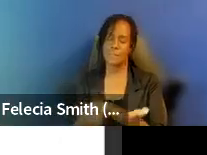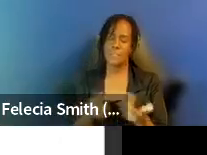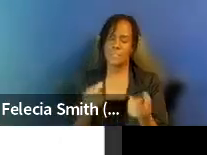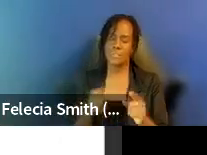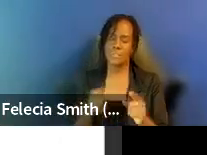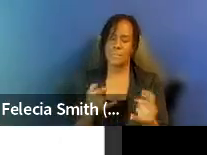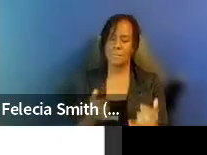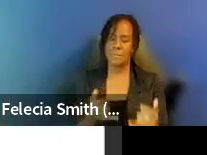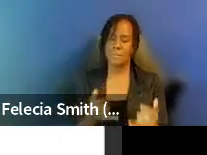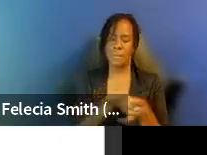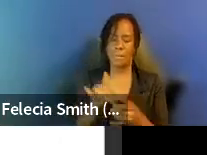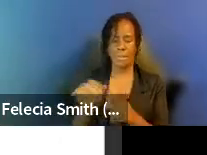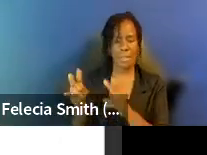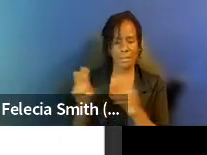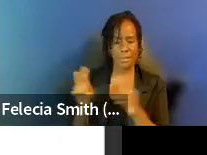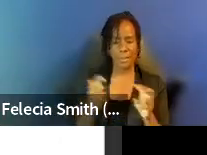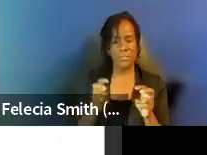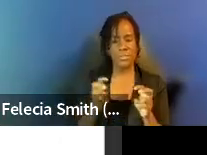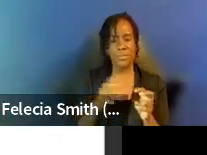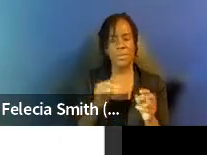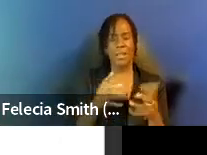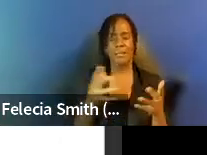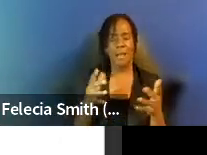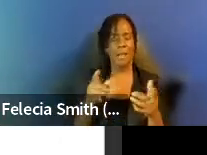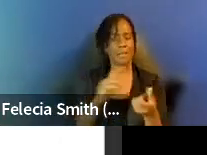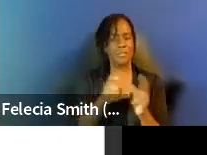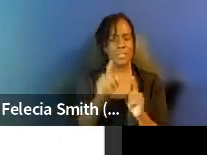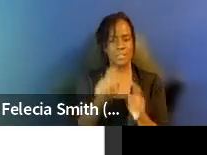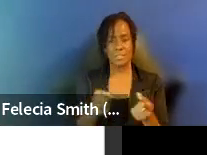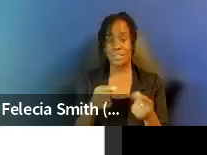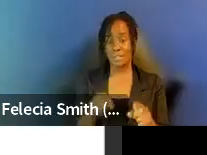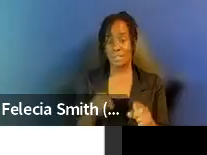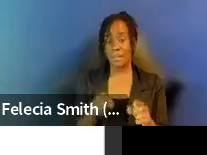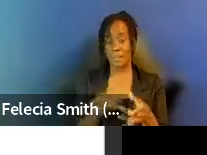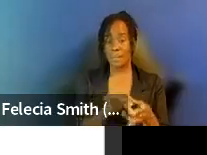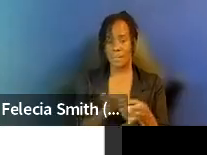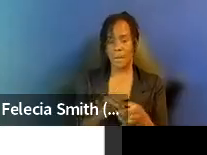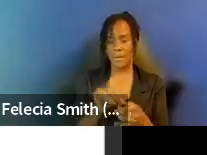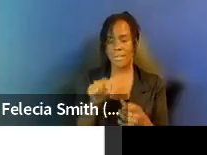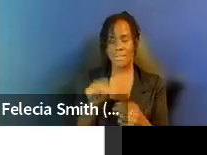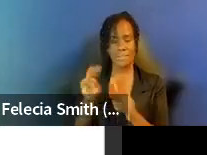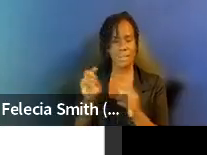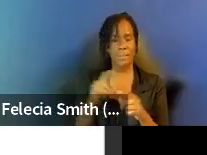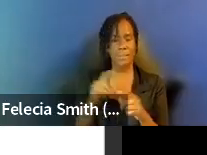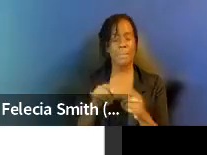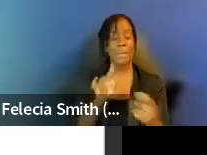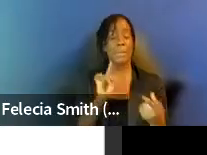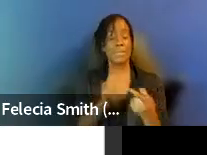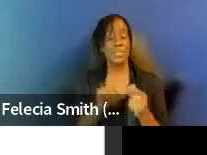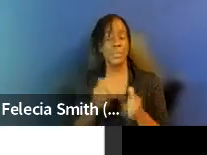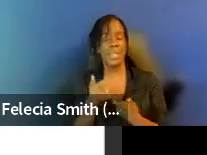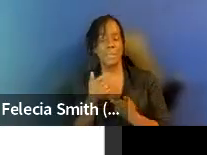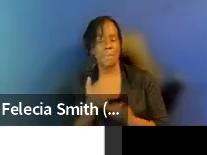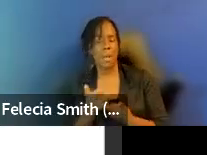and disability type. And certainly a part of this is our need to do better in terms of collecting disability related